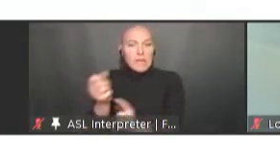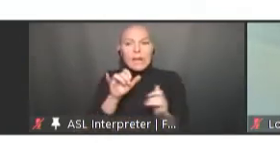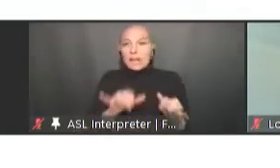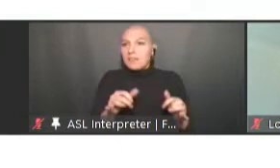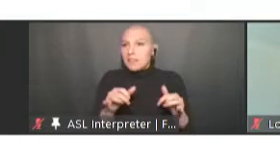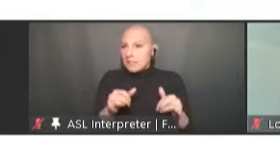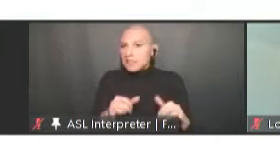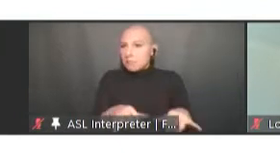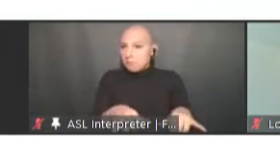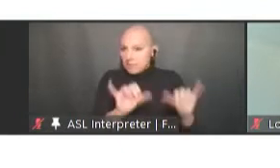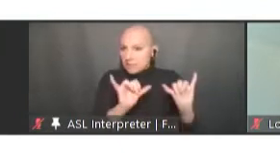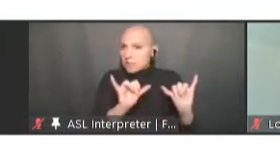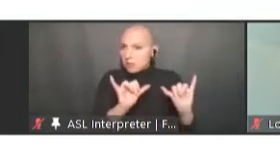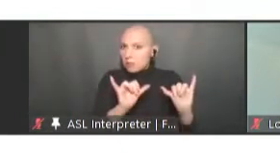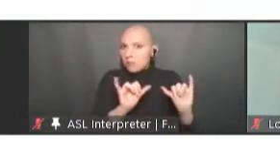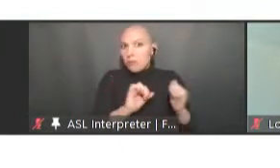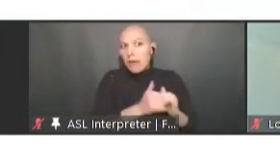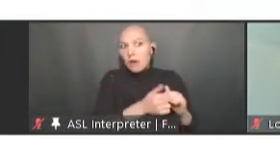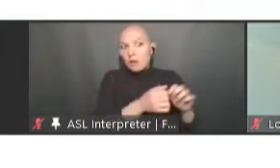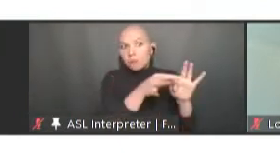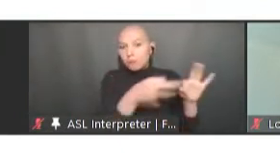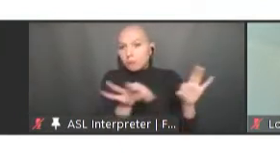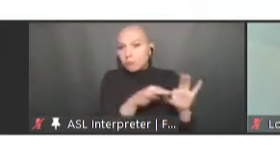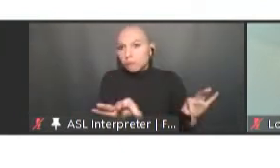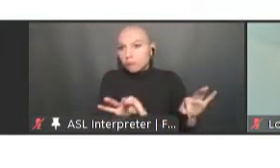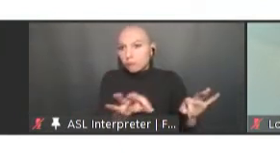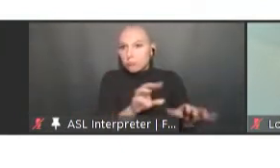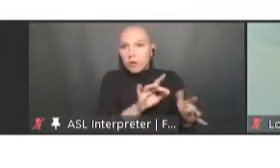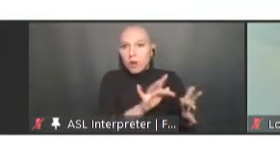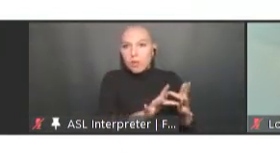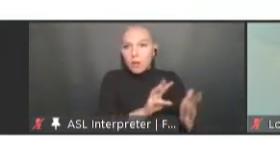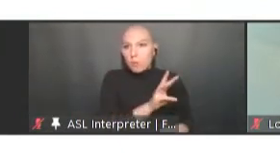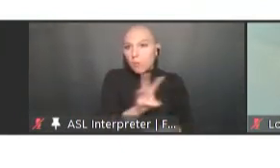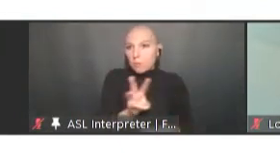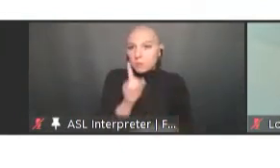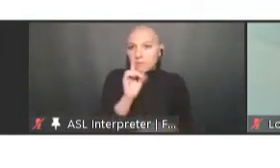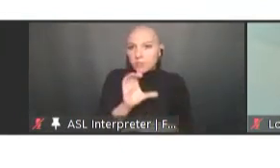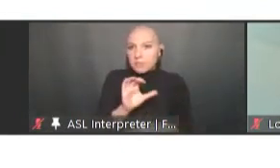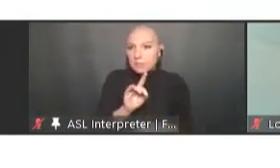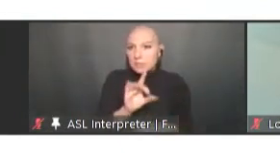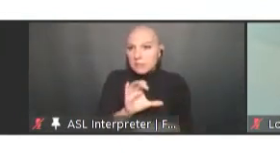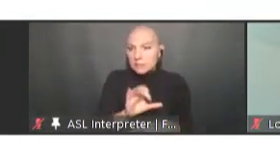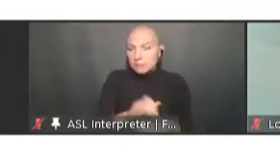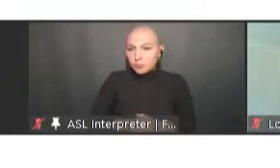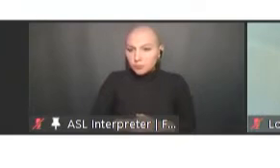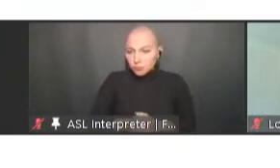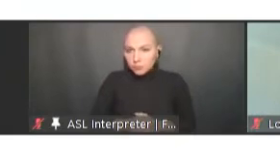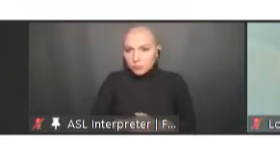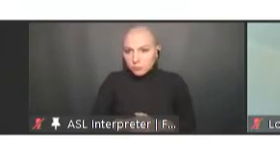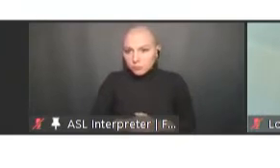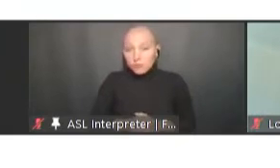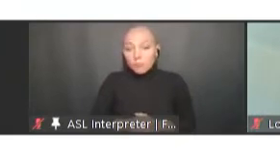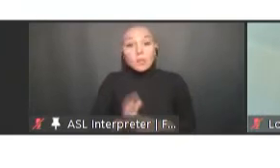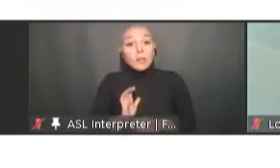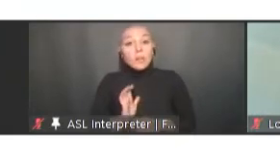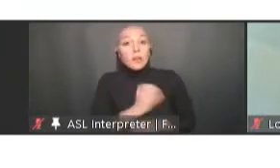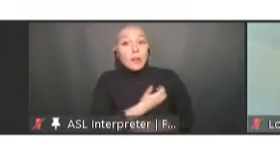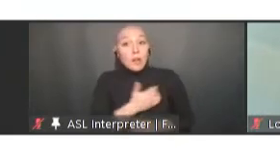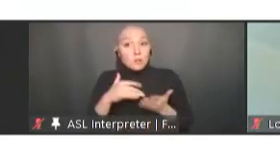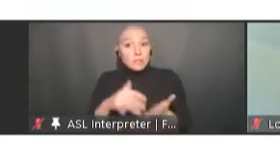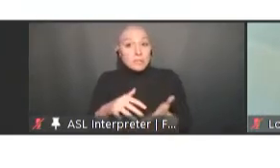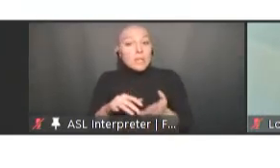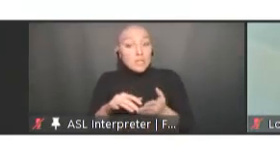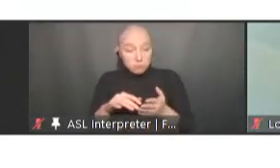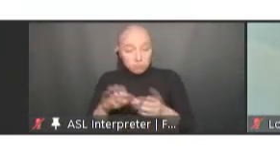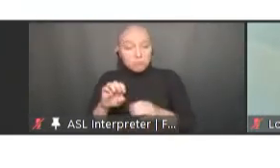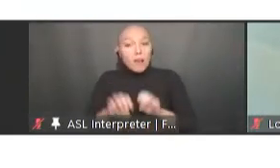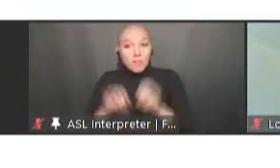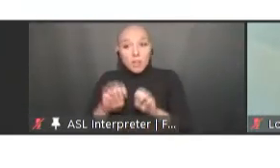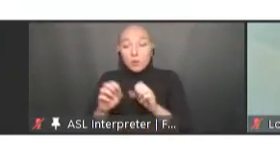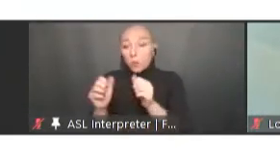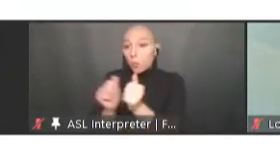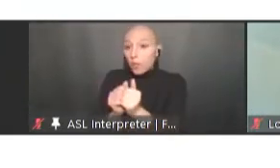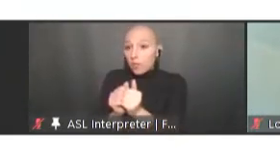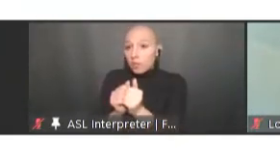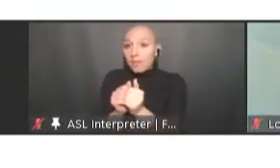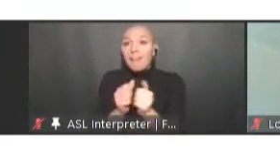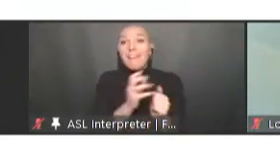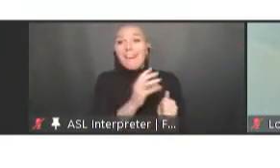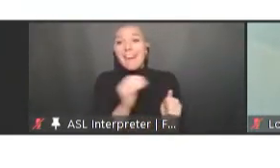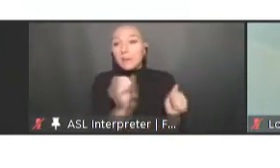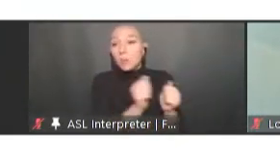And we did evaluate in this study the with and without booster doses. And there's a considerable